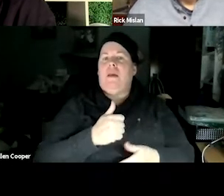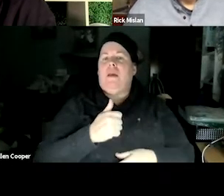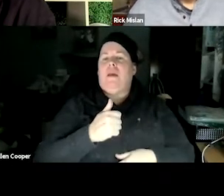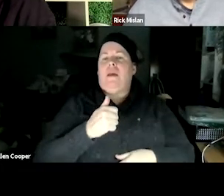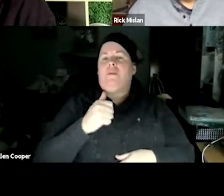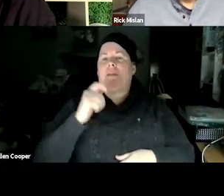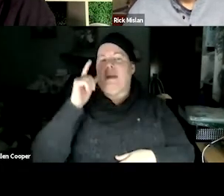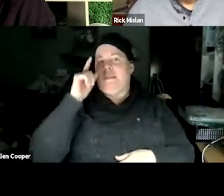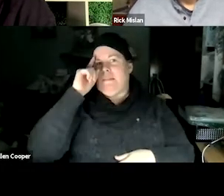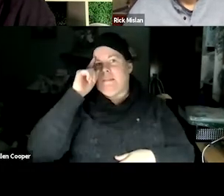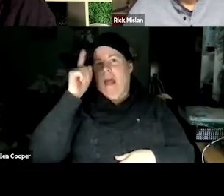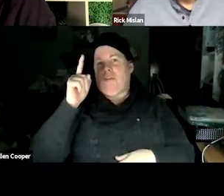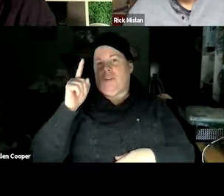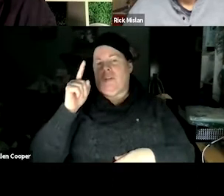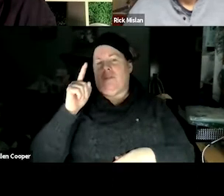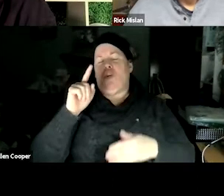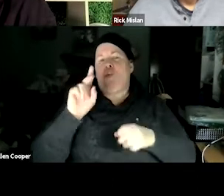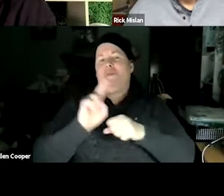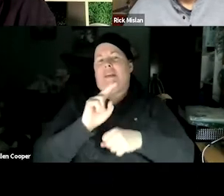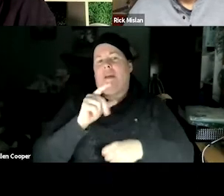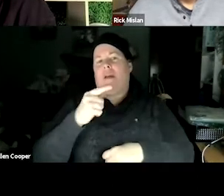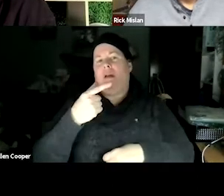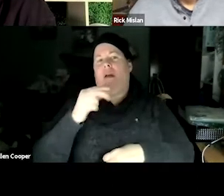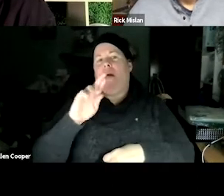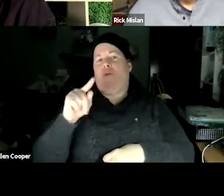CalebBarlow: Using a graph database to track intelligence